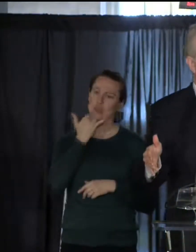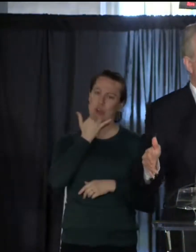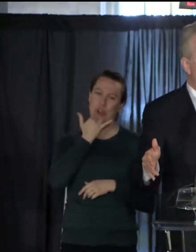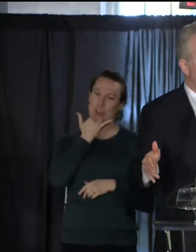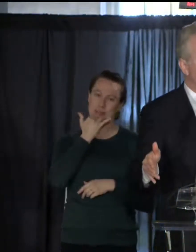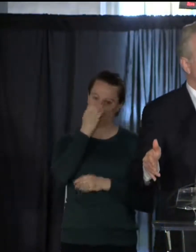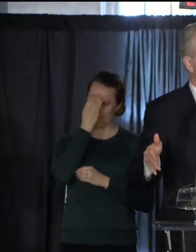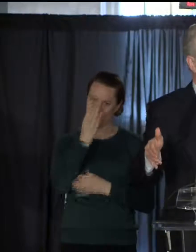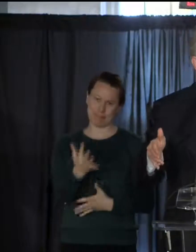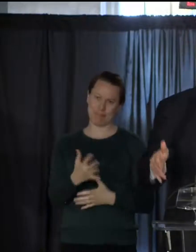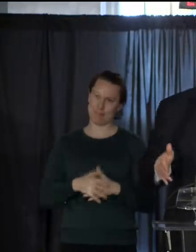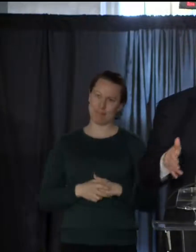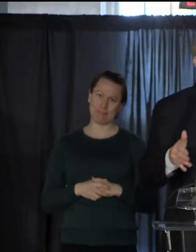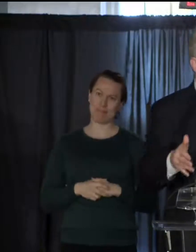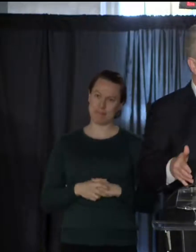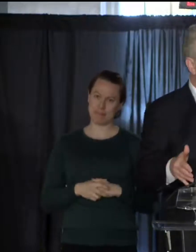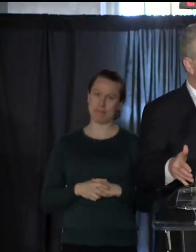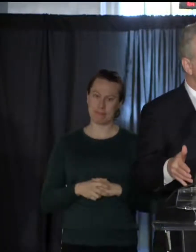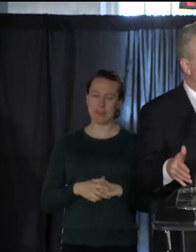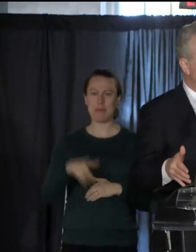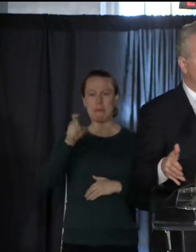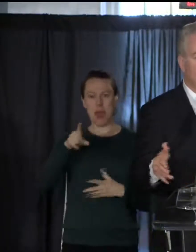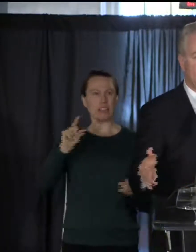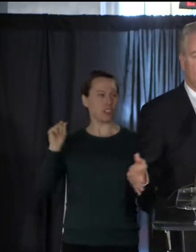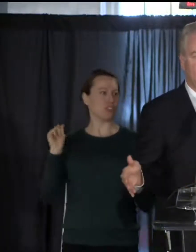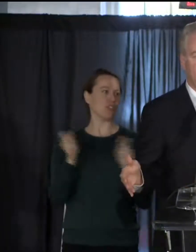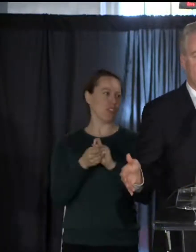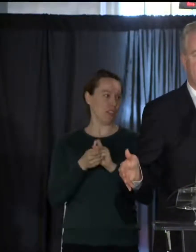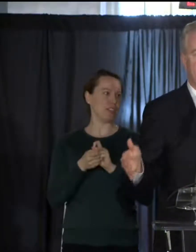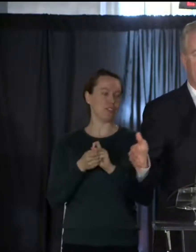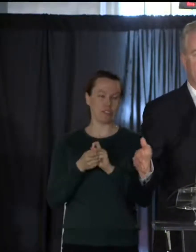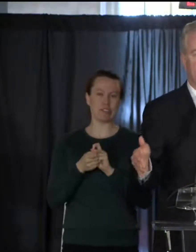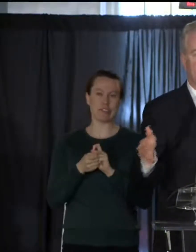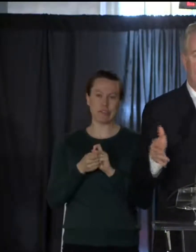AND WE NEED TO CHANGE THAT AND WE ALSO NEED TO MAKE SURE IN THE